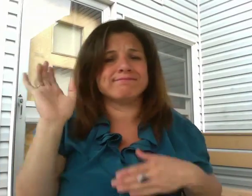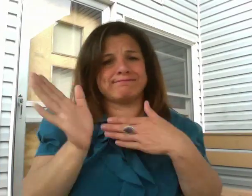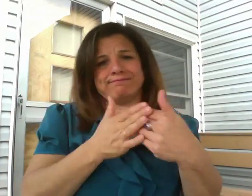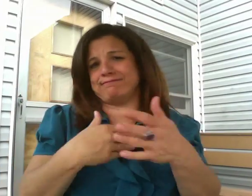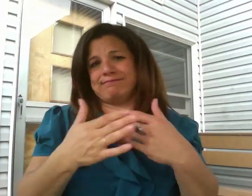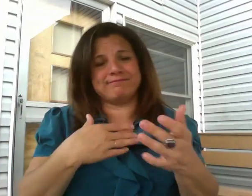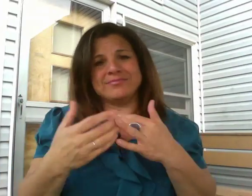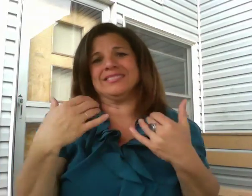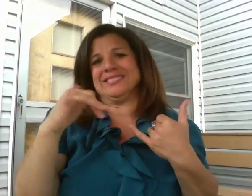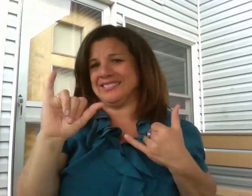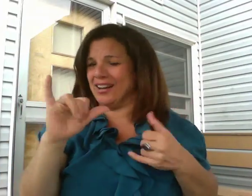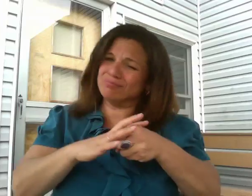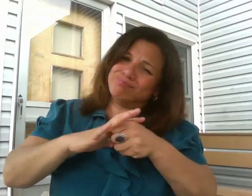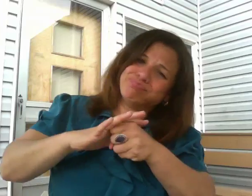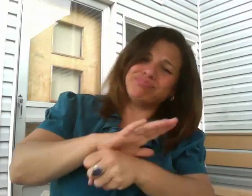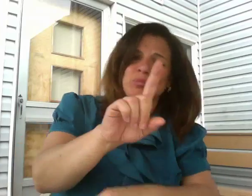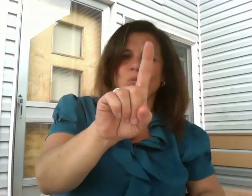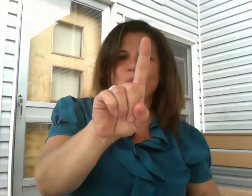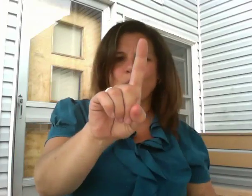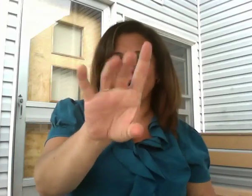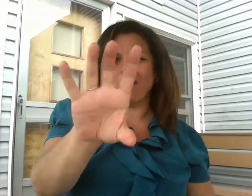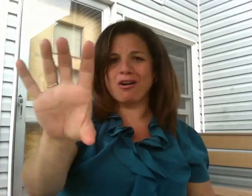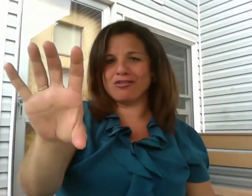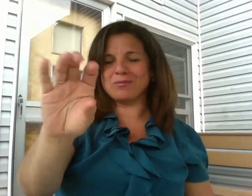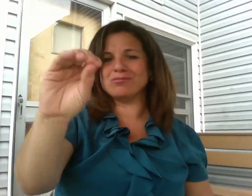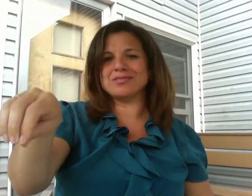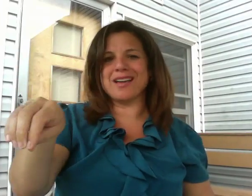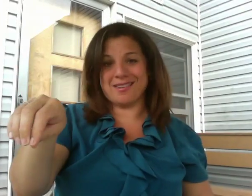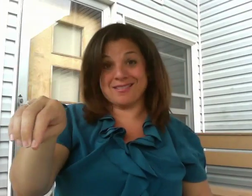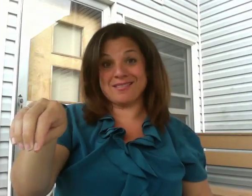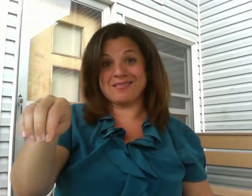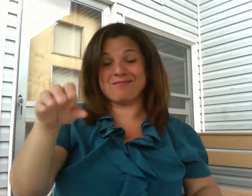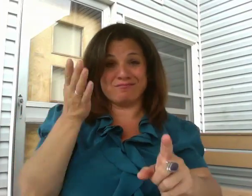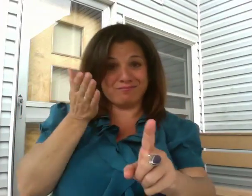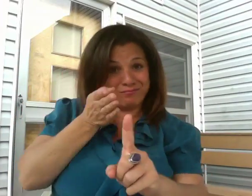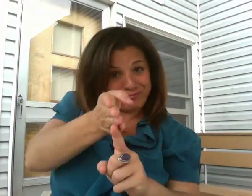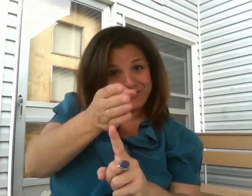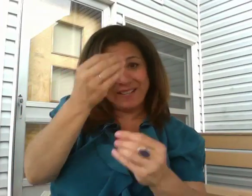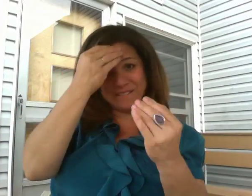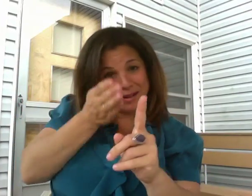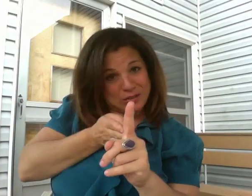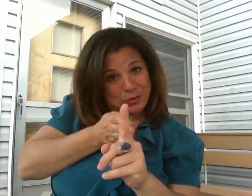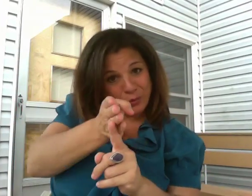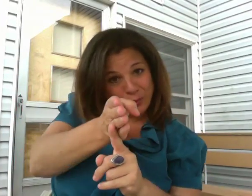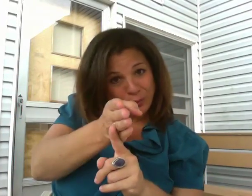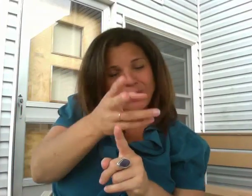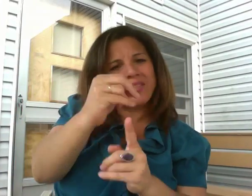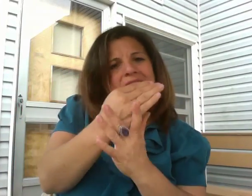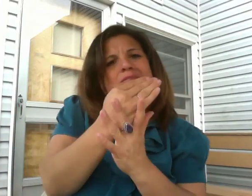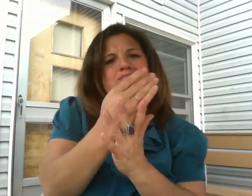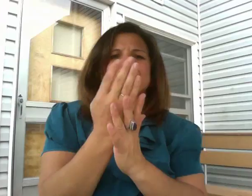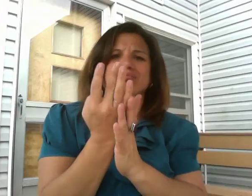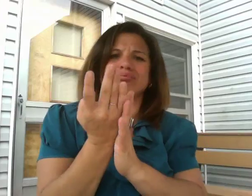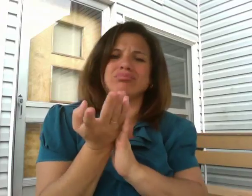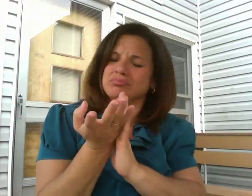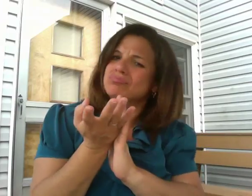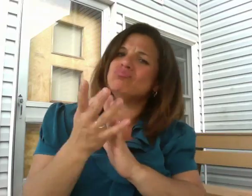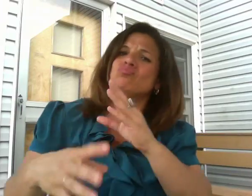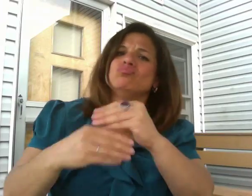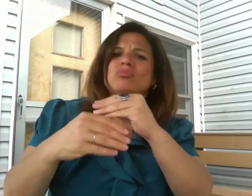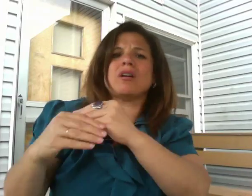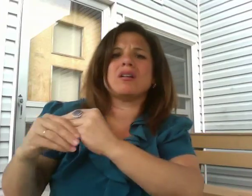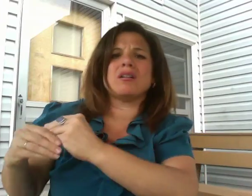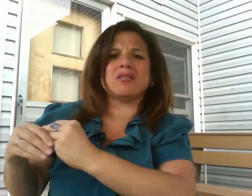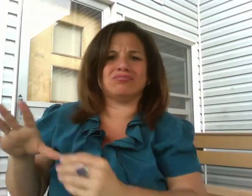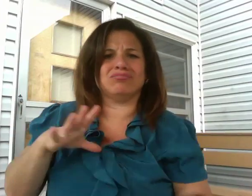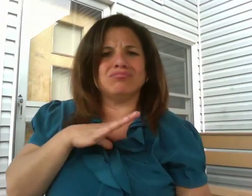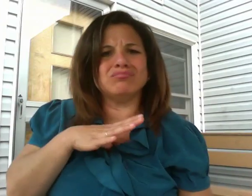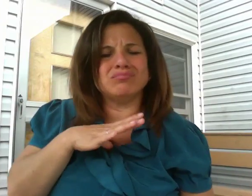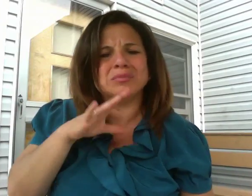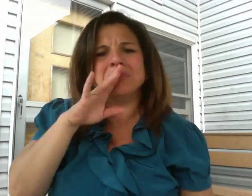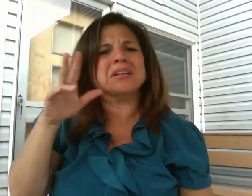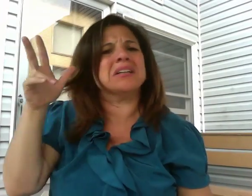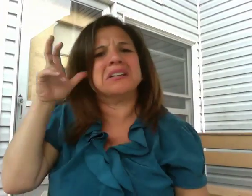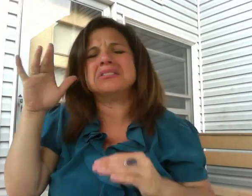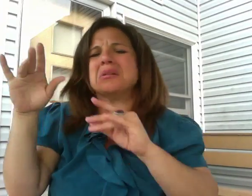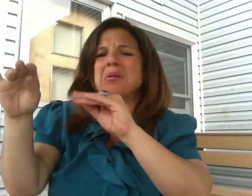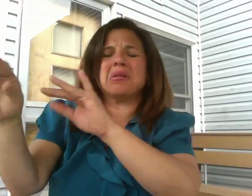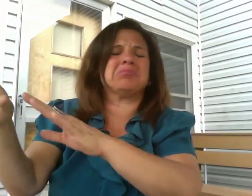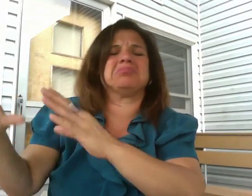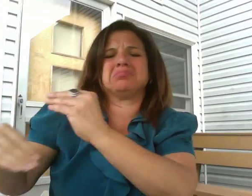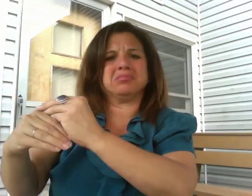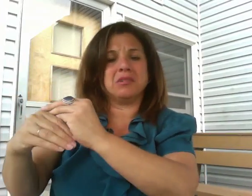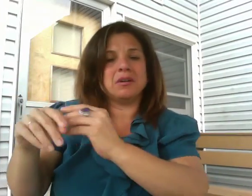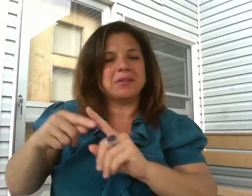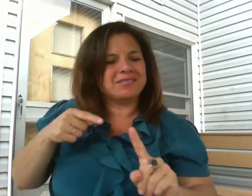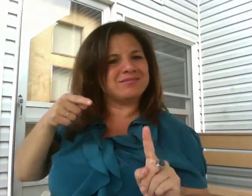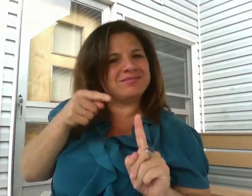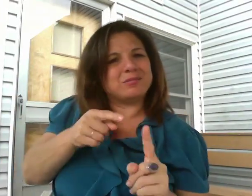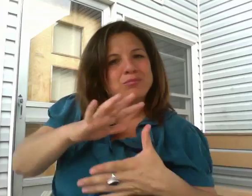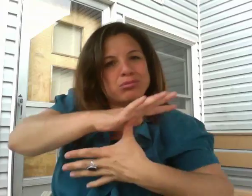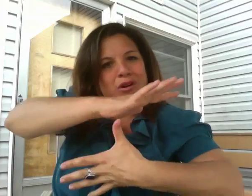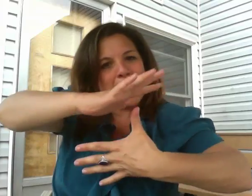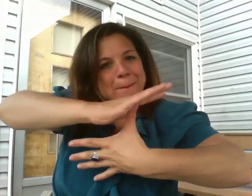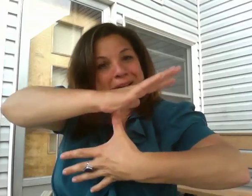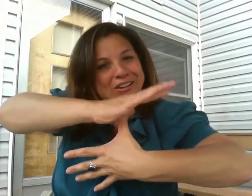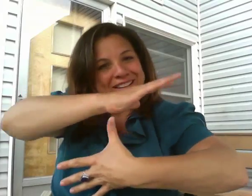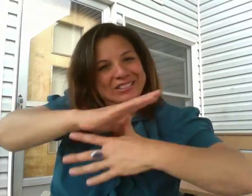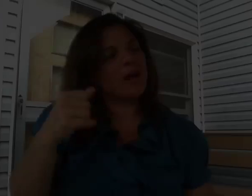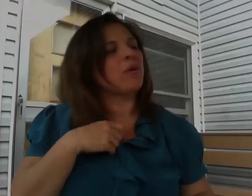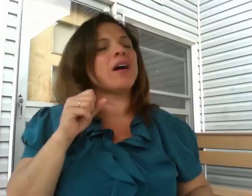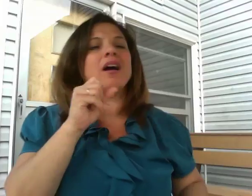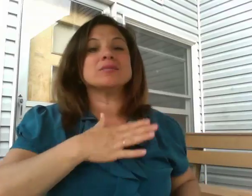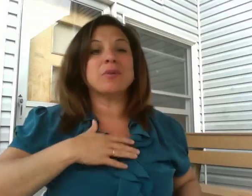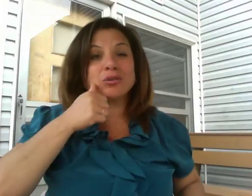or hearing aids. It will always be complete 100 percent getting the information then add other modes such as speaking and listening. It is all about primary way to get information first.